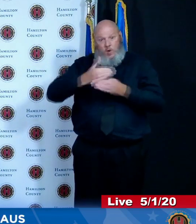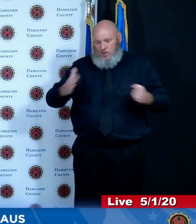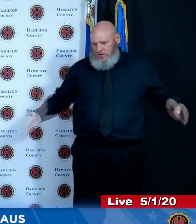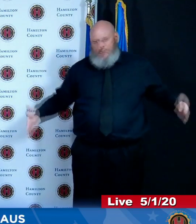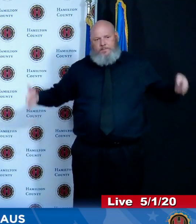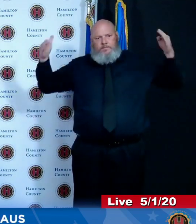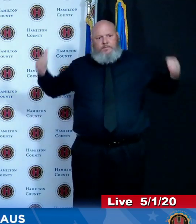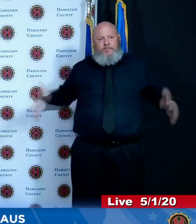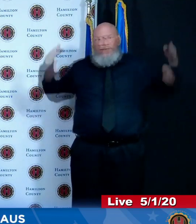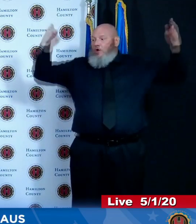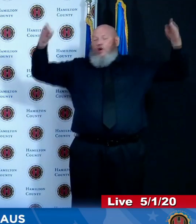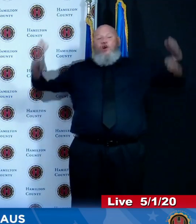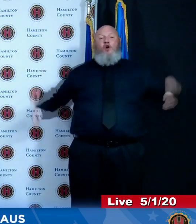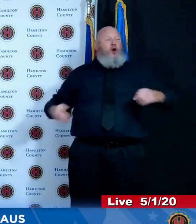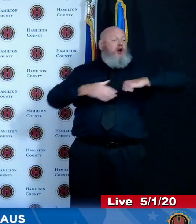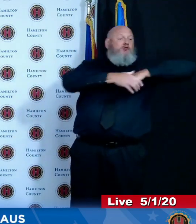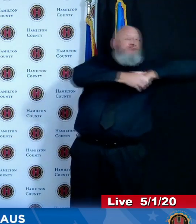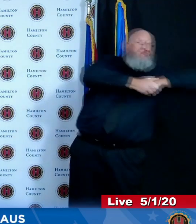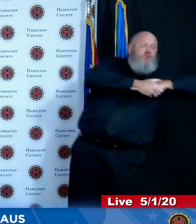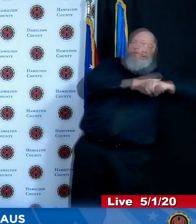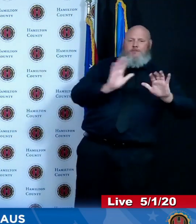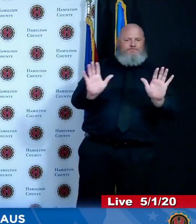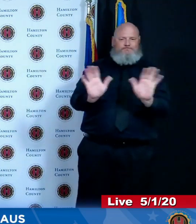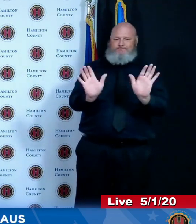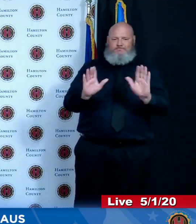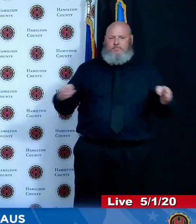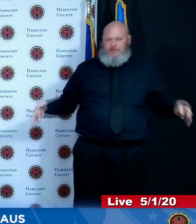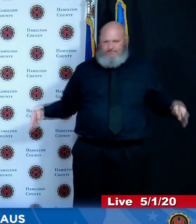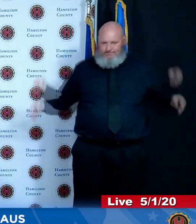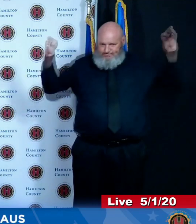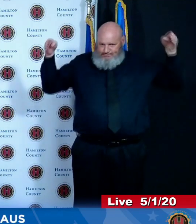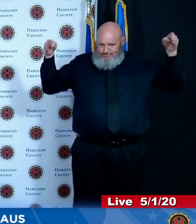as you can see and if you know where this was announced the city announced